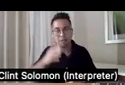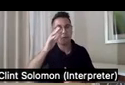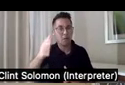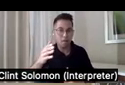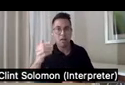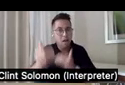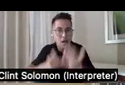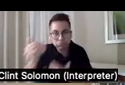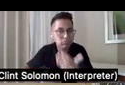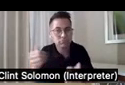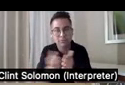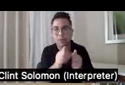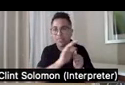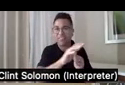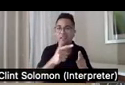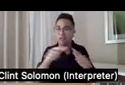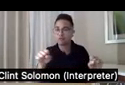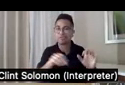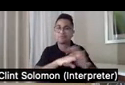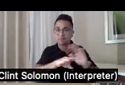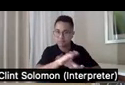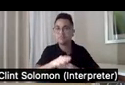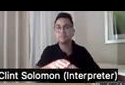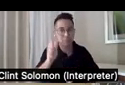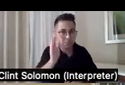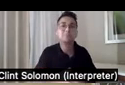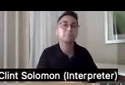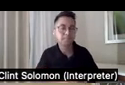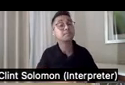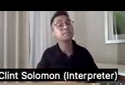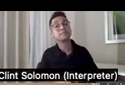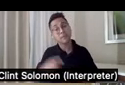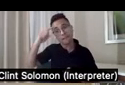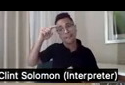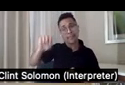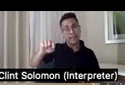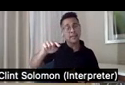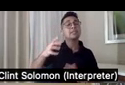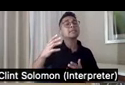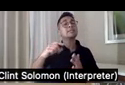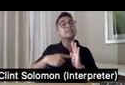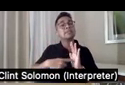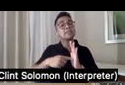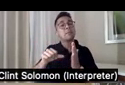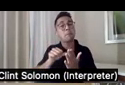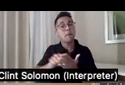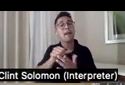in their linguistic development so this one here is a sample page from a coveted experience book